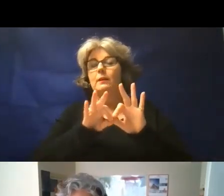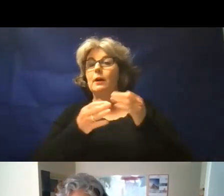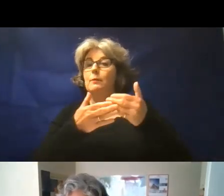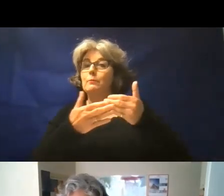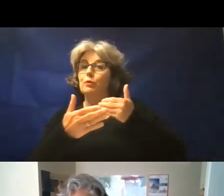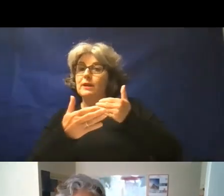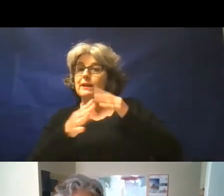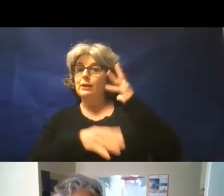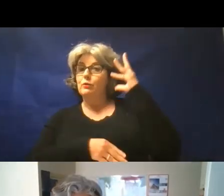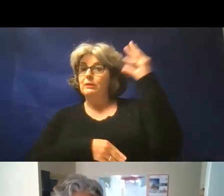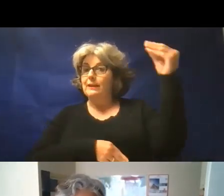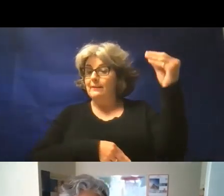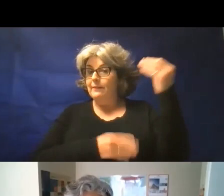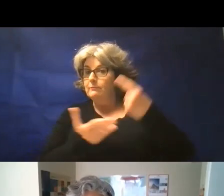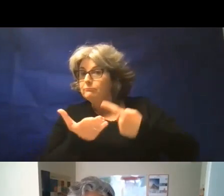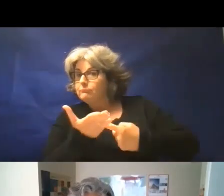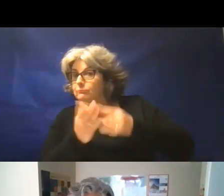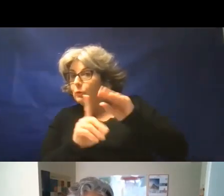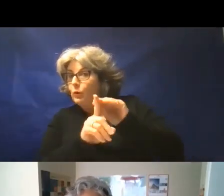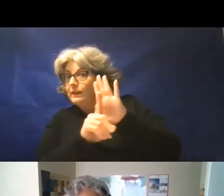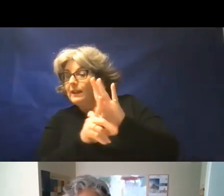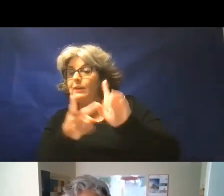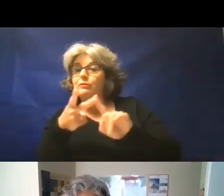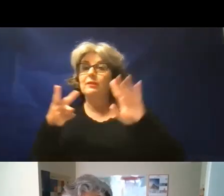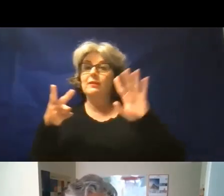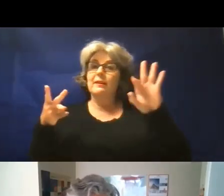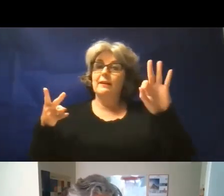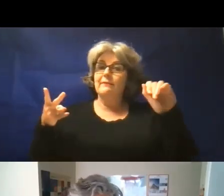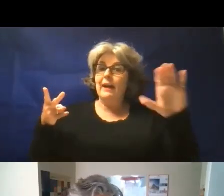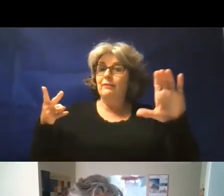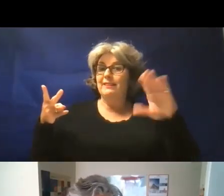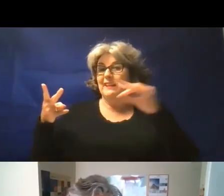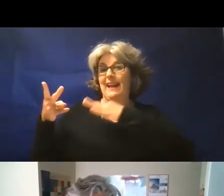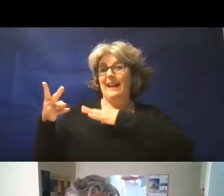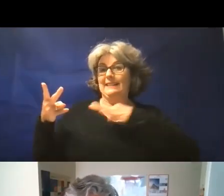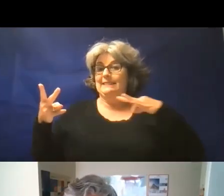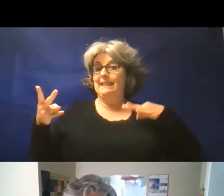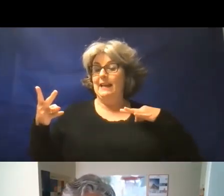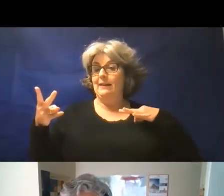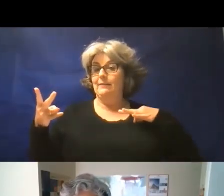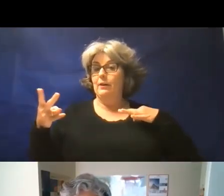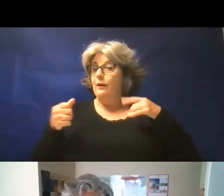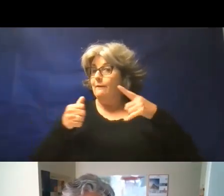for students also faculty and staff we do not allow any travel to take place at Montana State